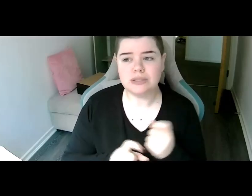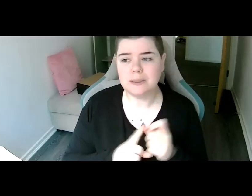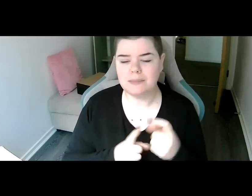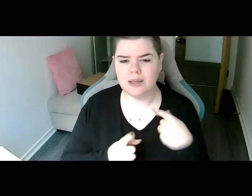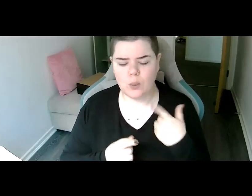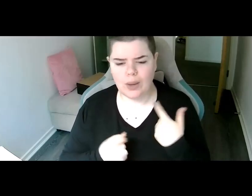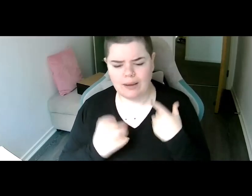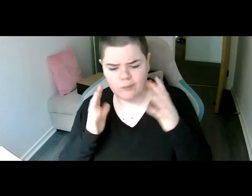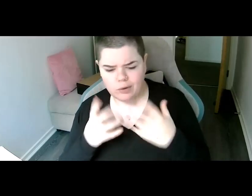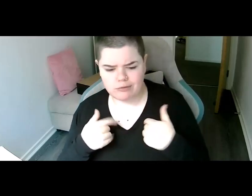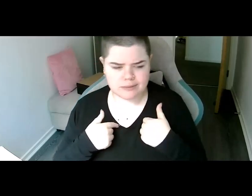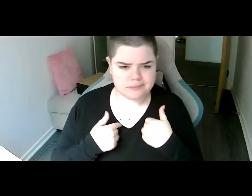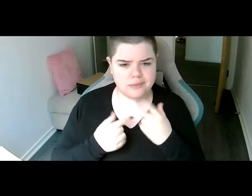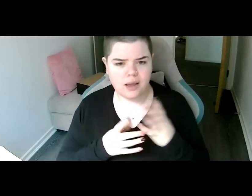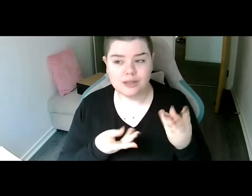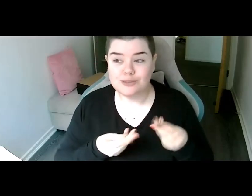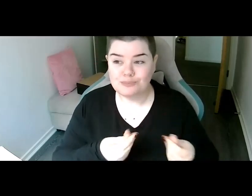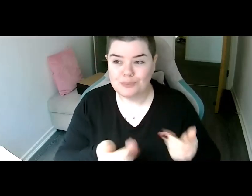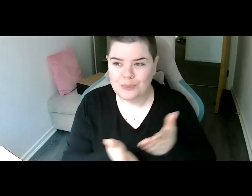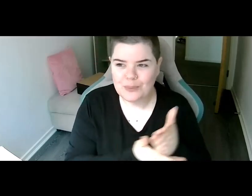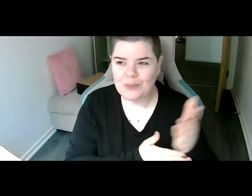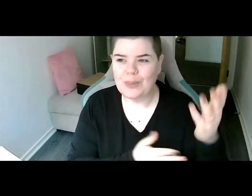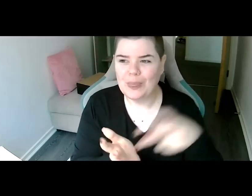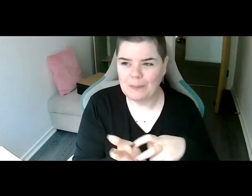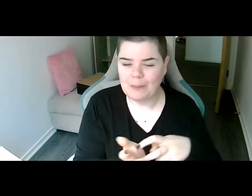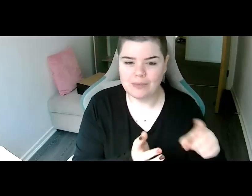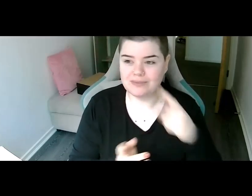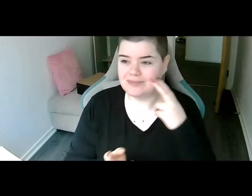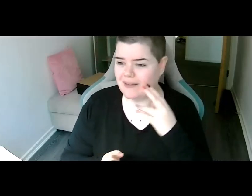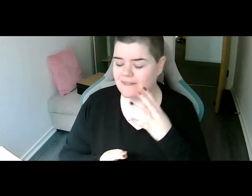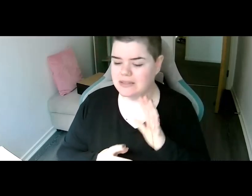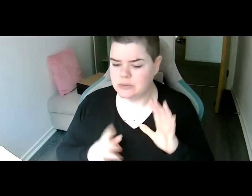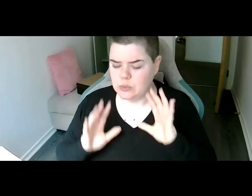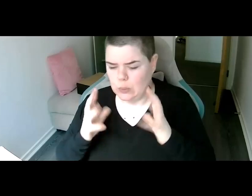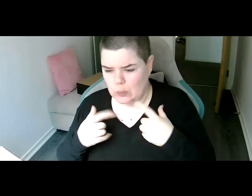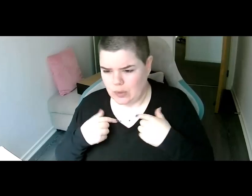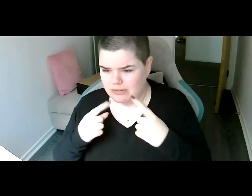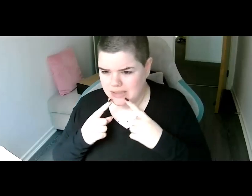Hearing people going to the doctor with a worry about their health and can communicate that to their doctor smoothly,